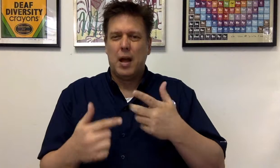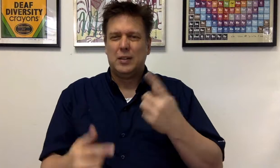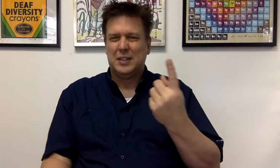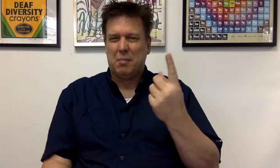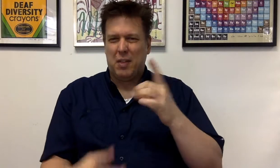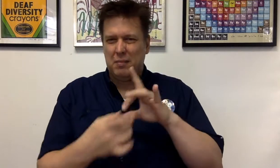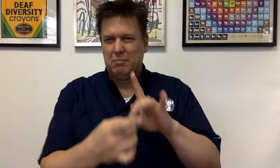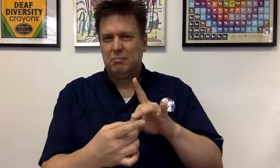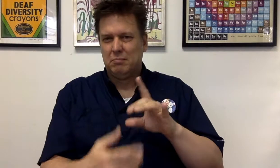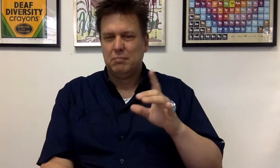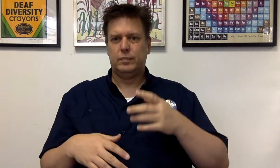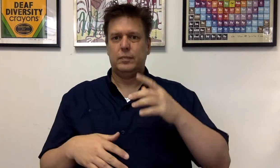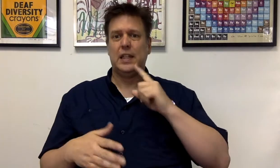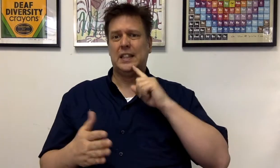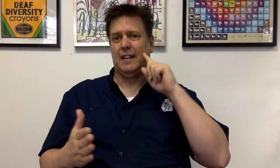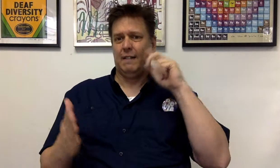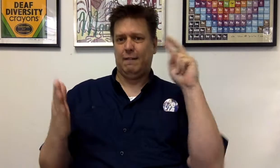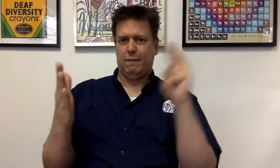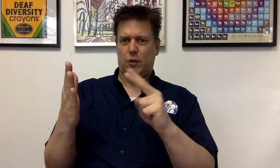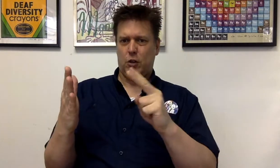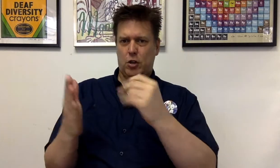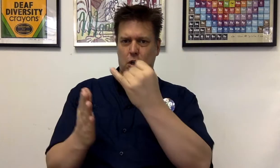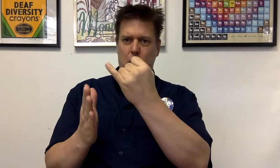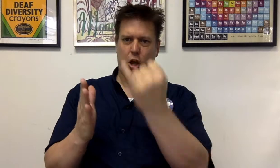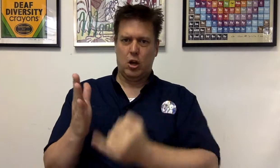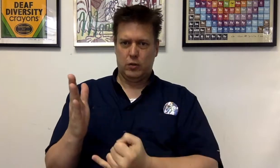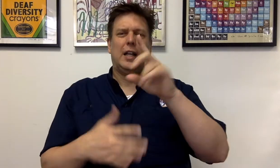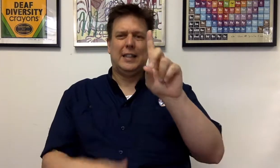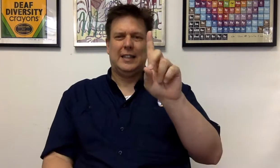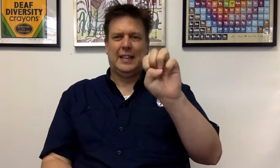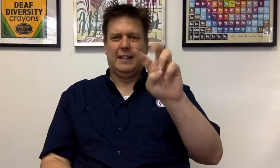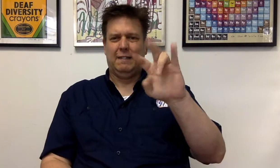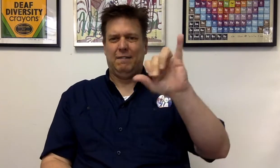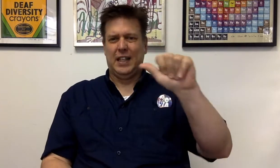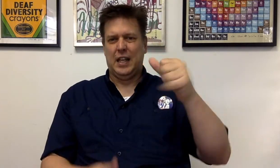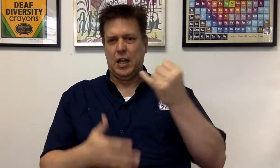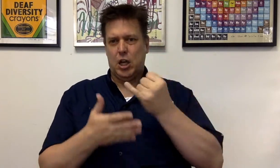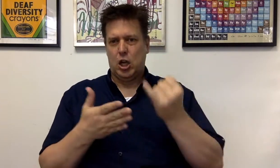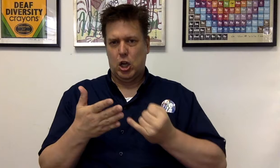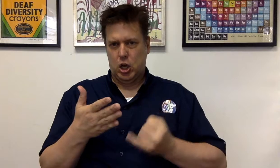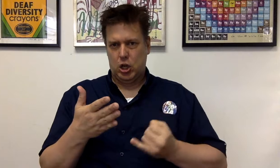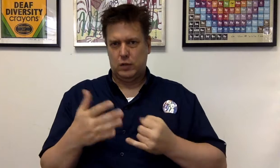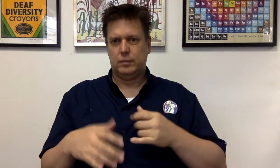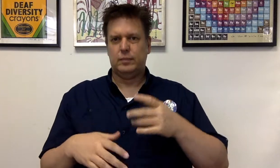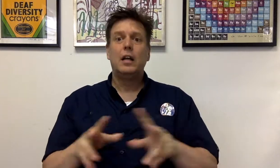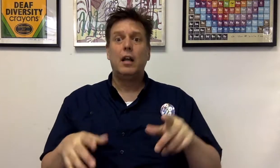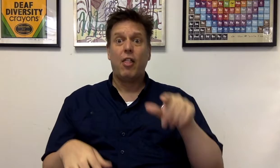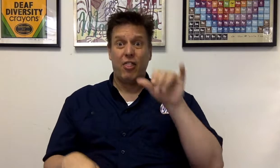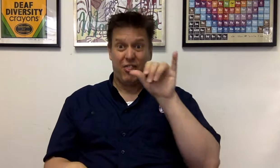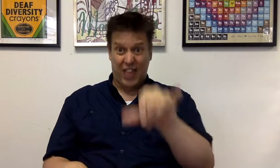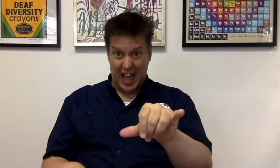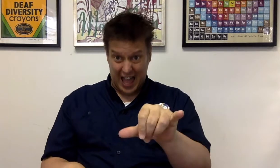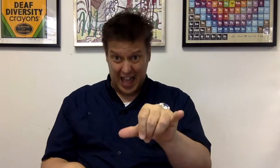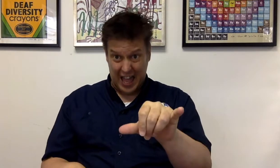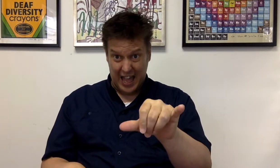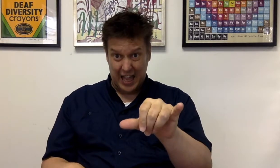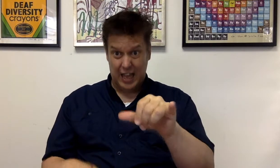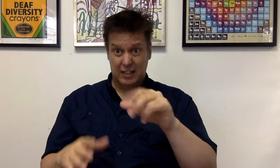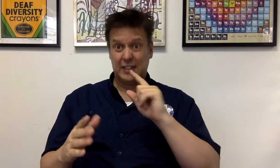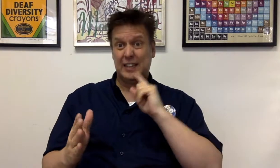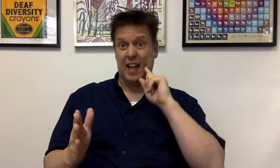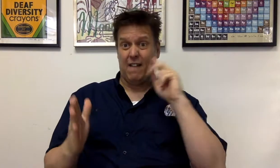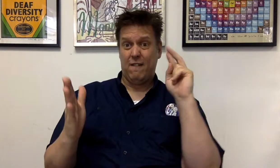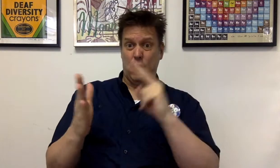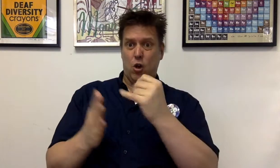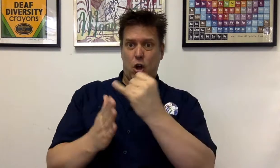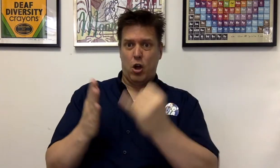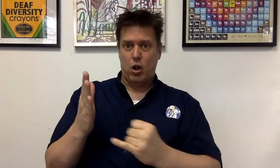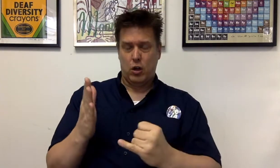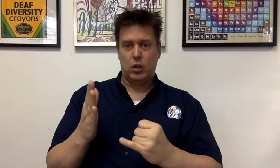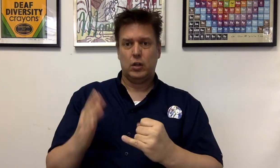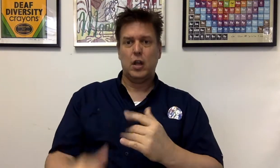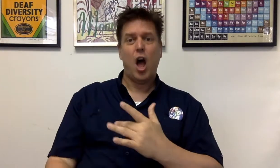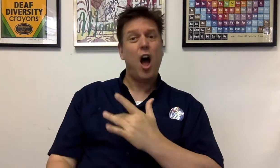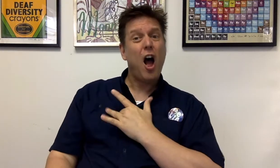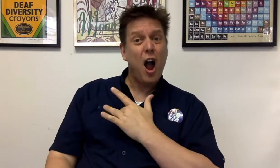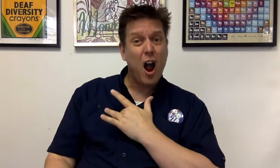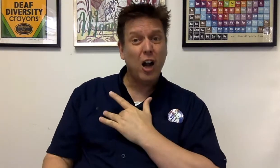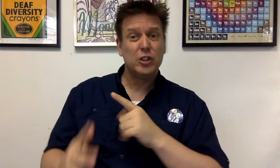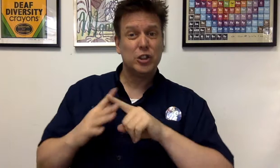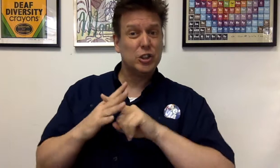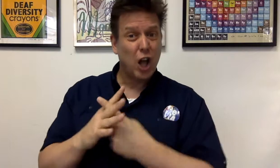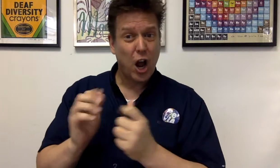I'm talking about something related to De'VIA: Deaf View Art-- this concept and the